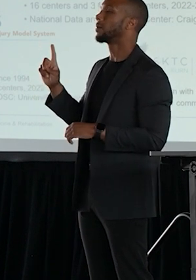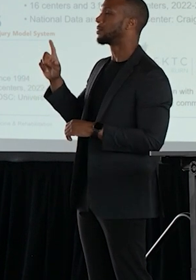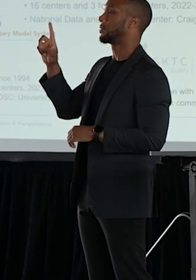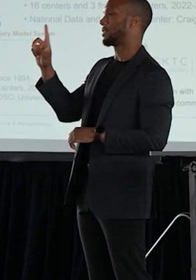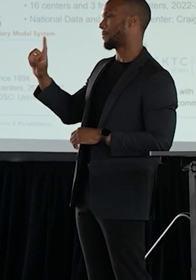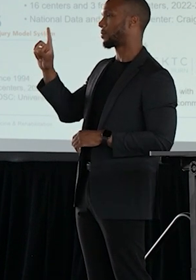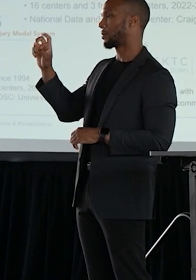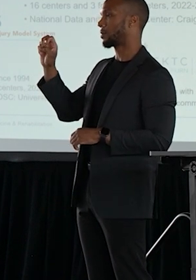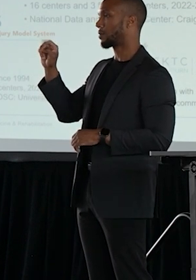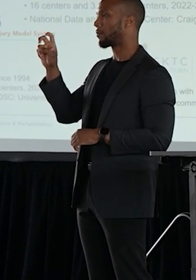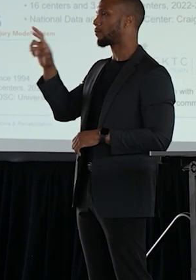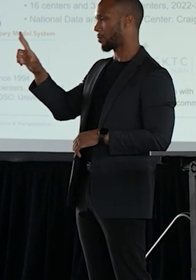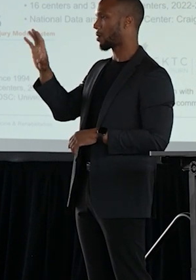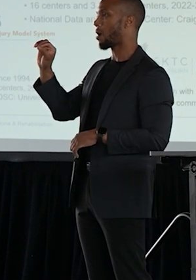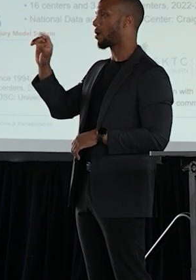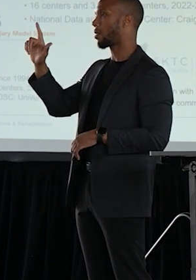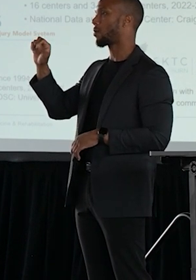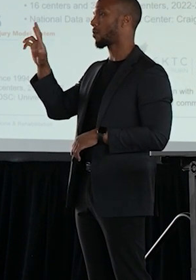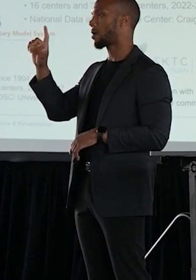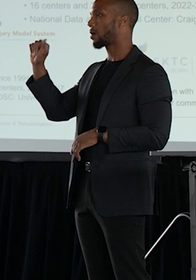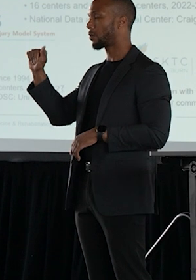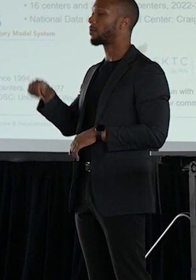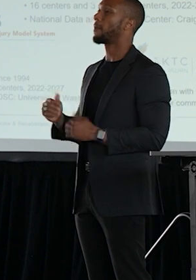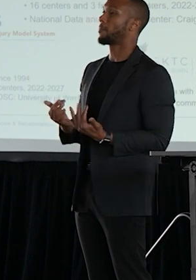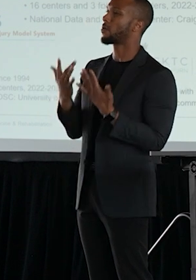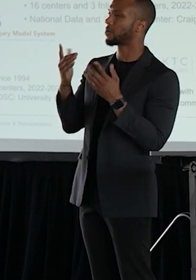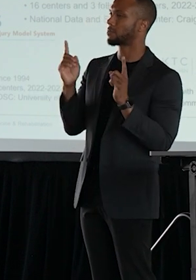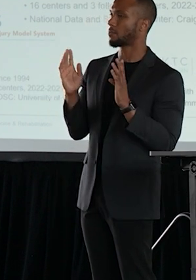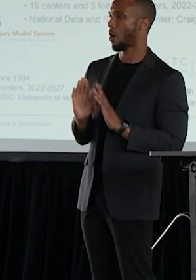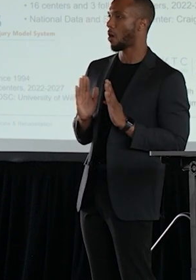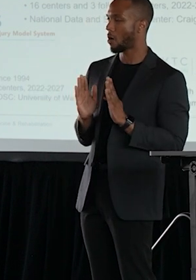Colorado. Burn is much smaller. They only have four center, and